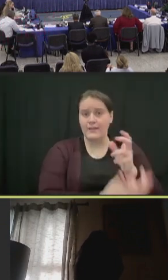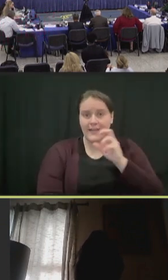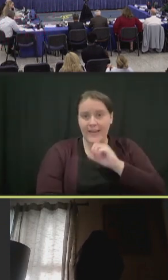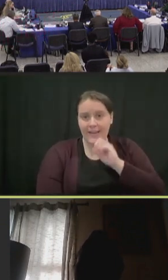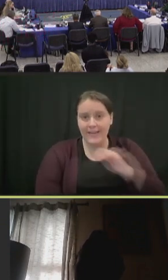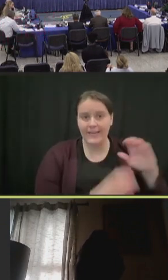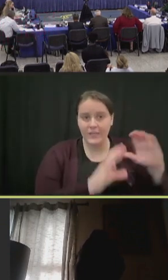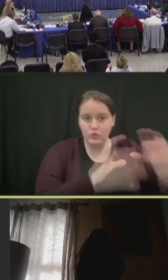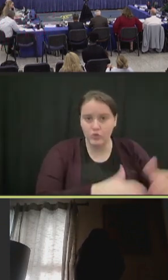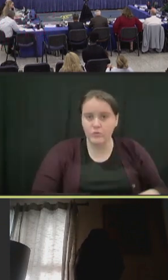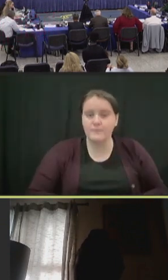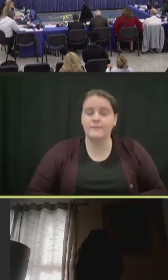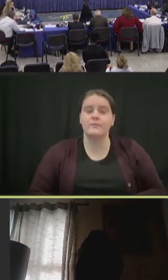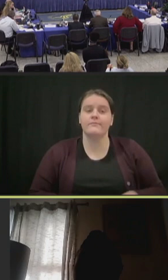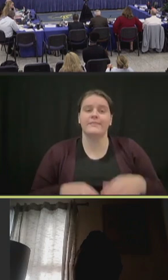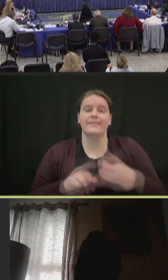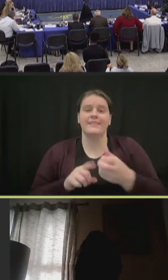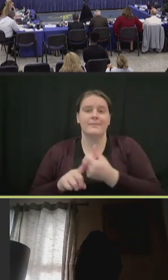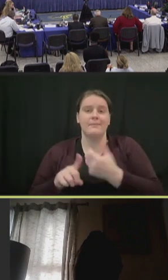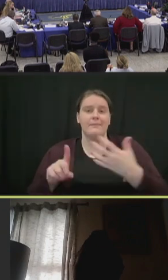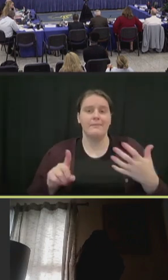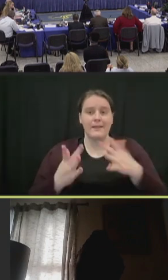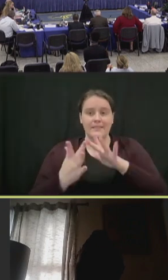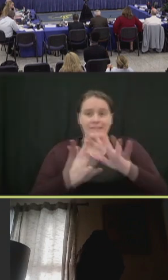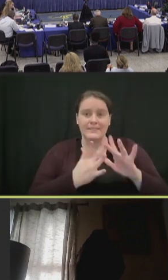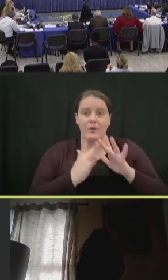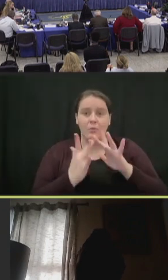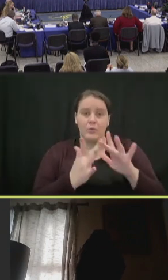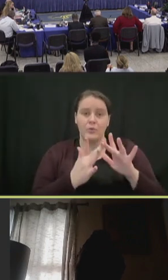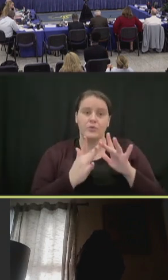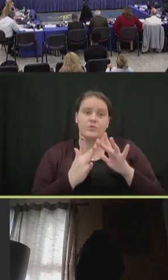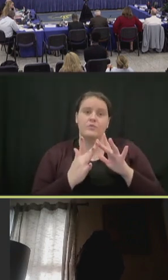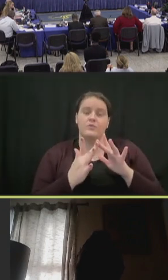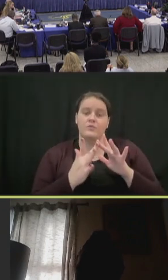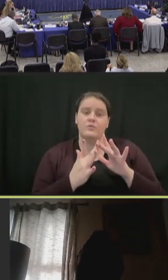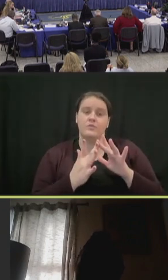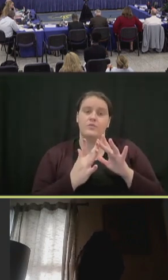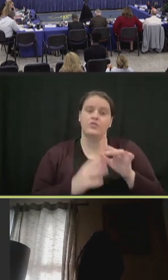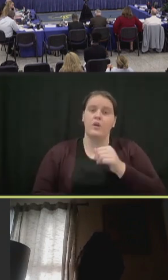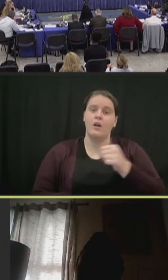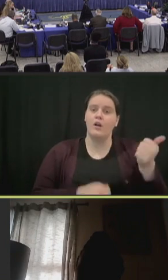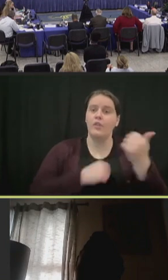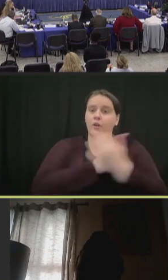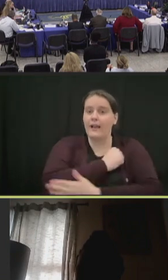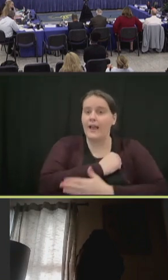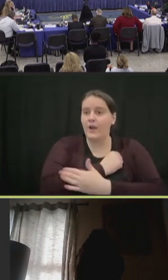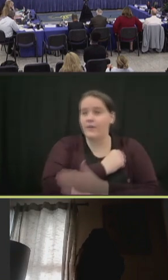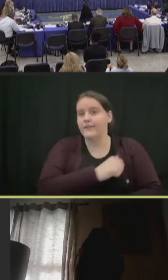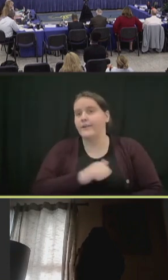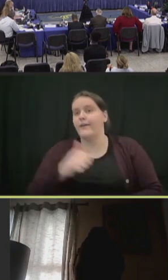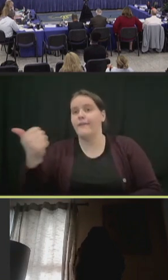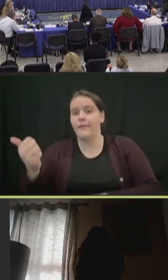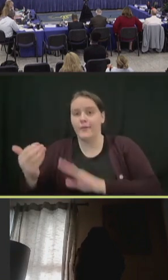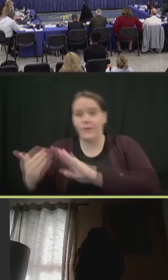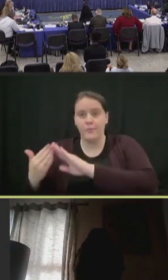we've expanded our networks to serve other counties and other communities. Next slide,